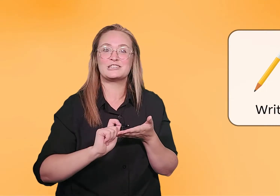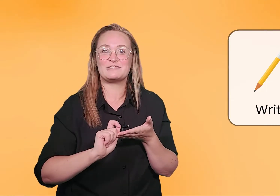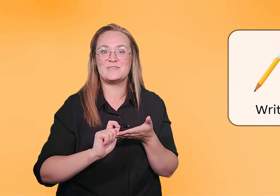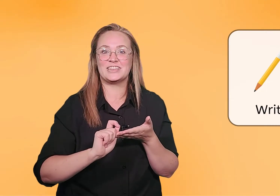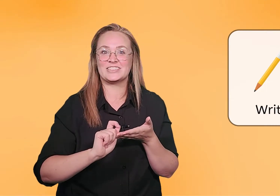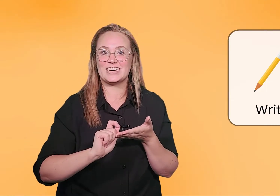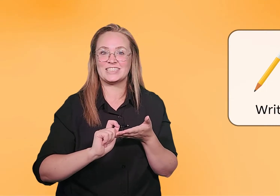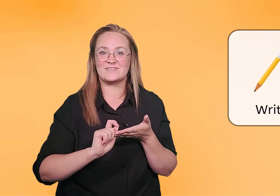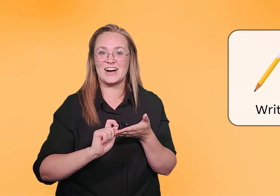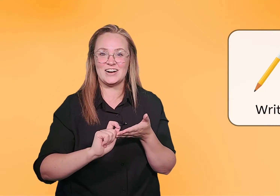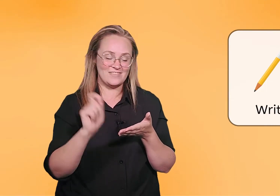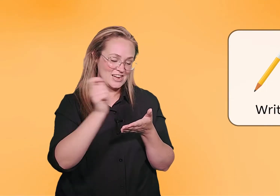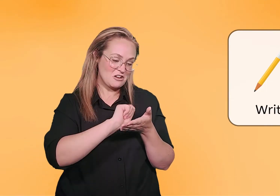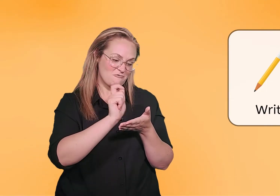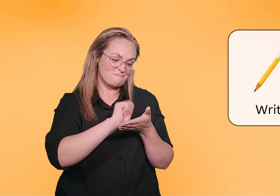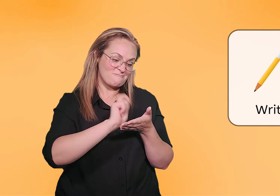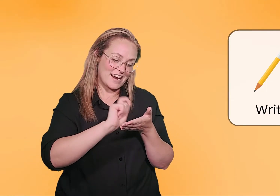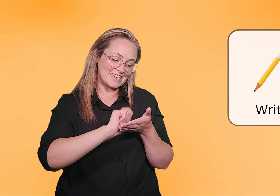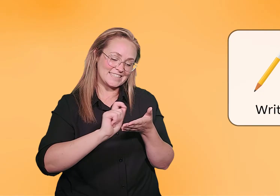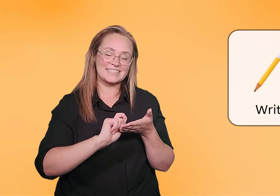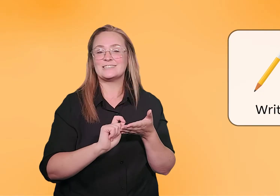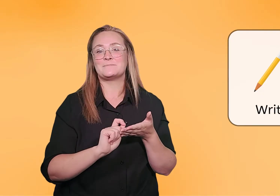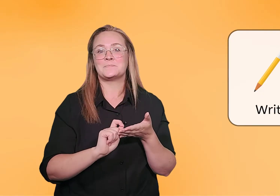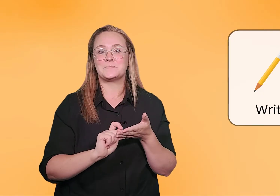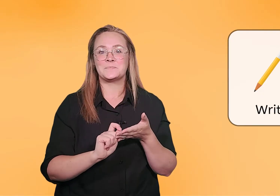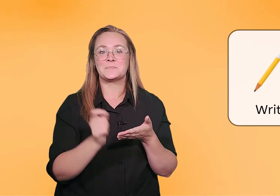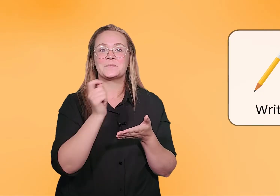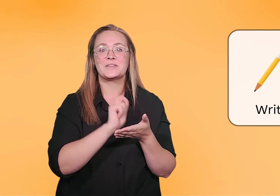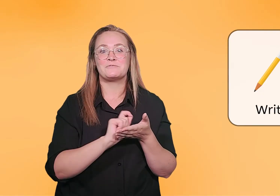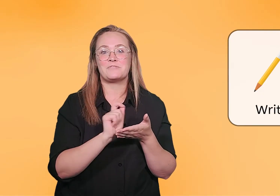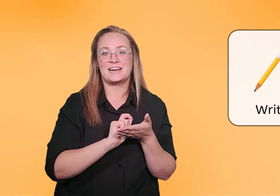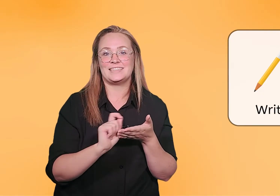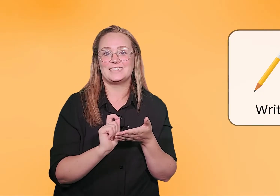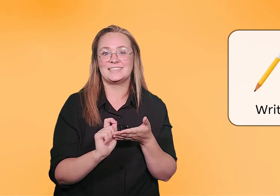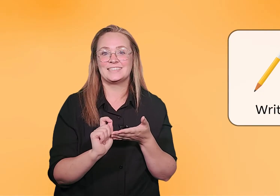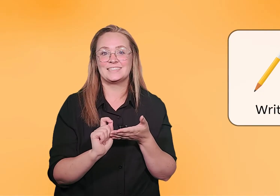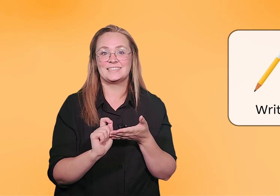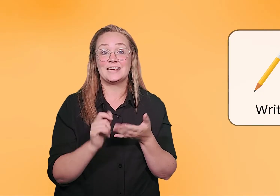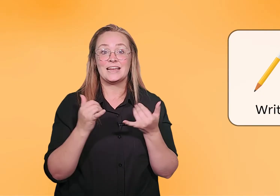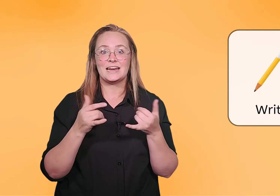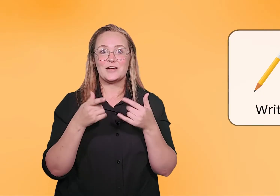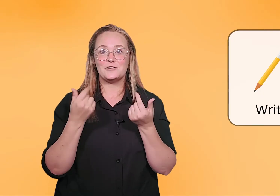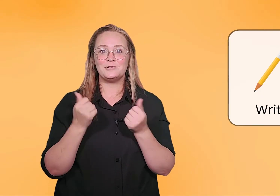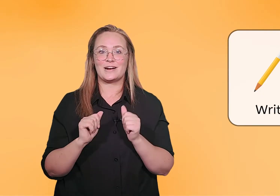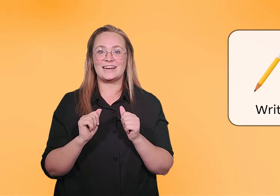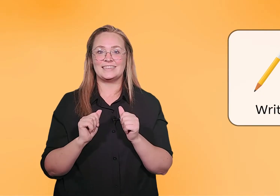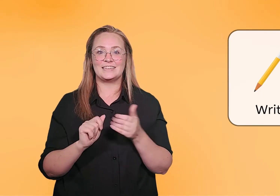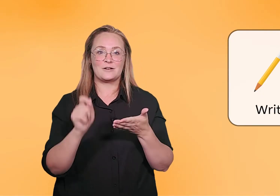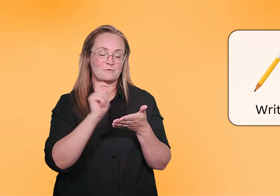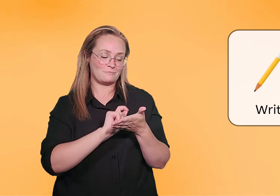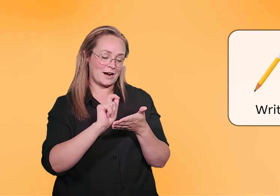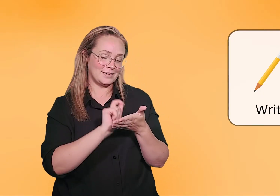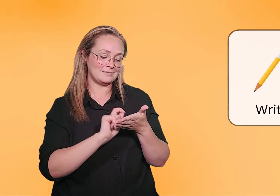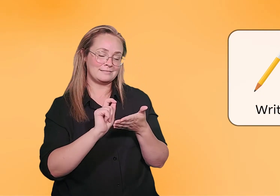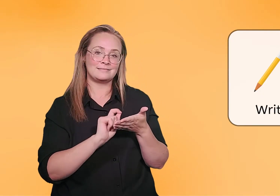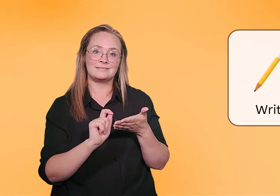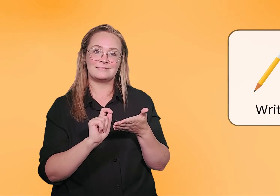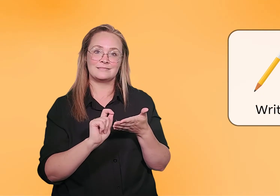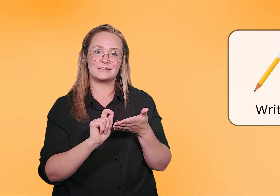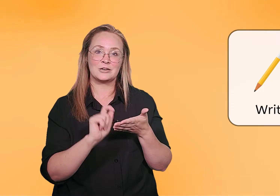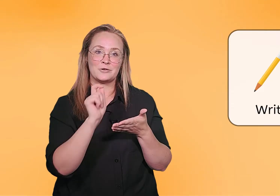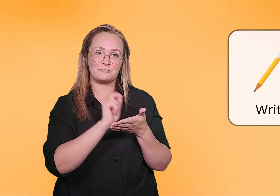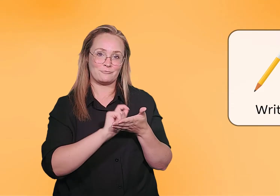scribble it across your palm. Write, write. Now you try it. Write, write.